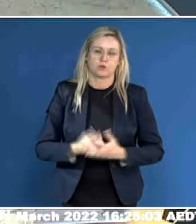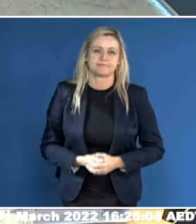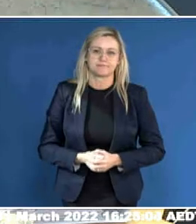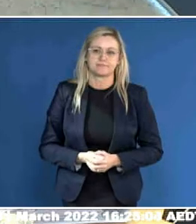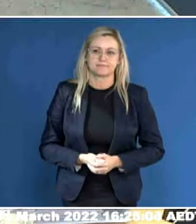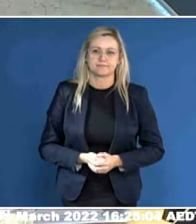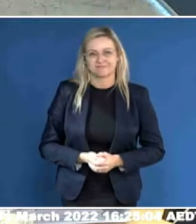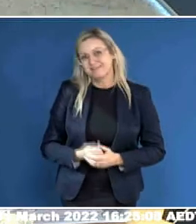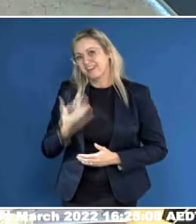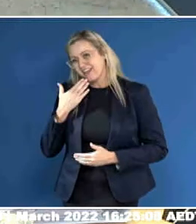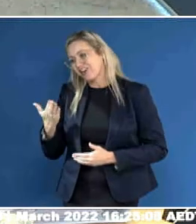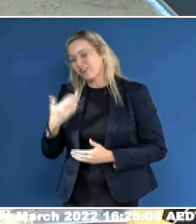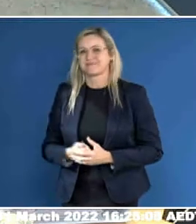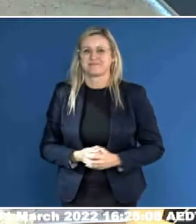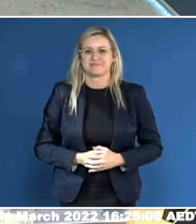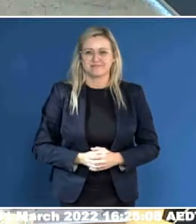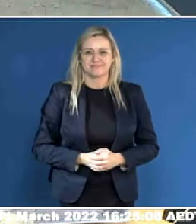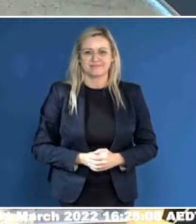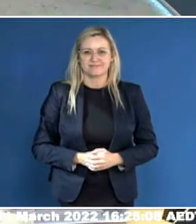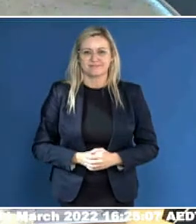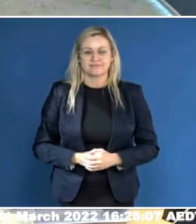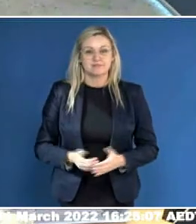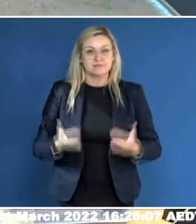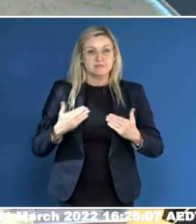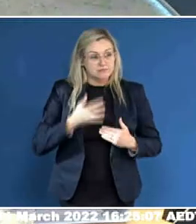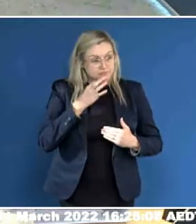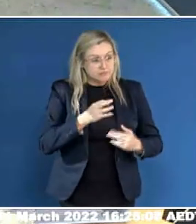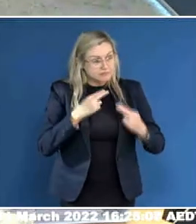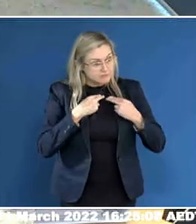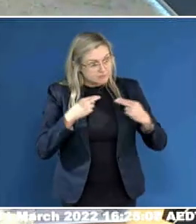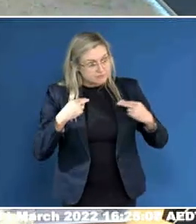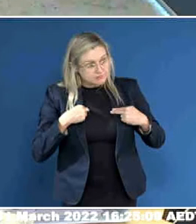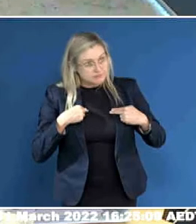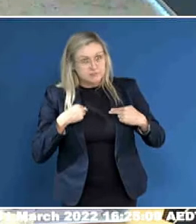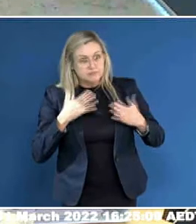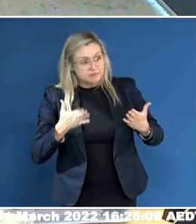Thank you. Ms Eastman, does that mean we adjourn until tomorrow at 10 am?